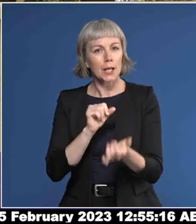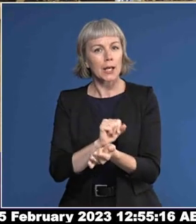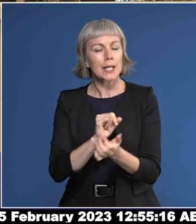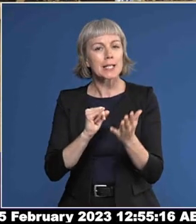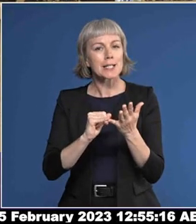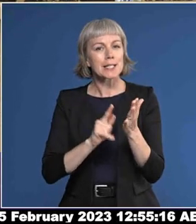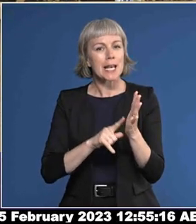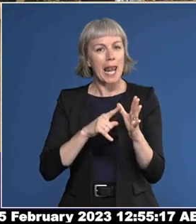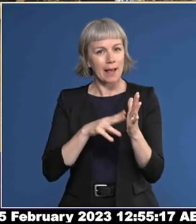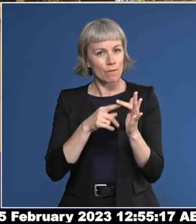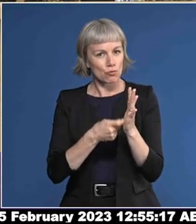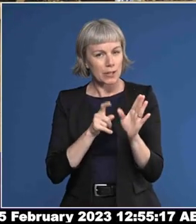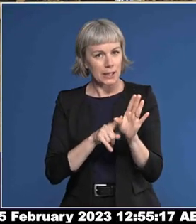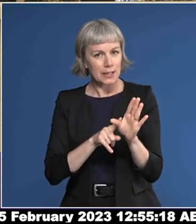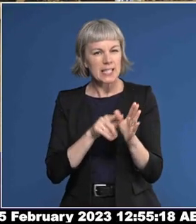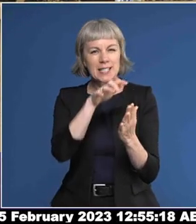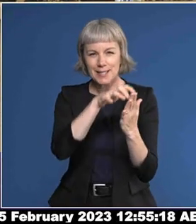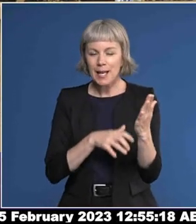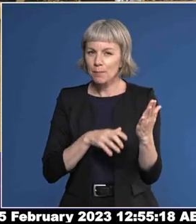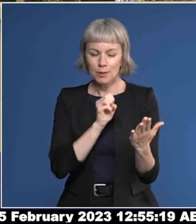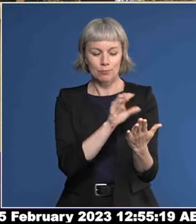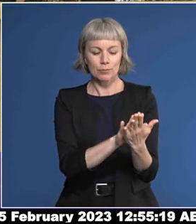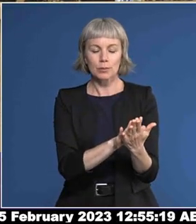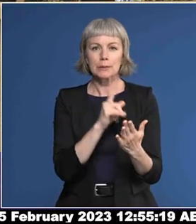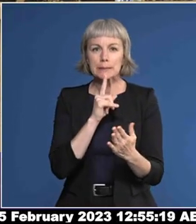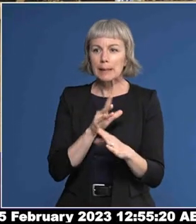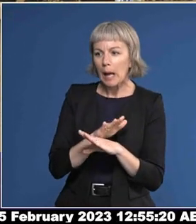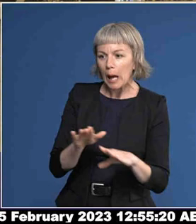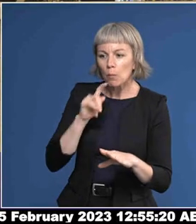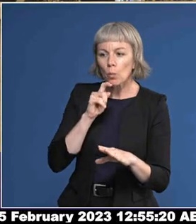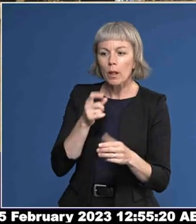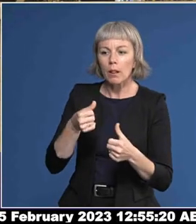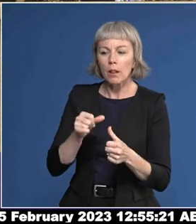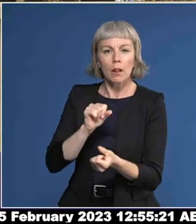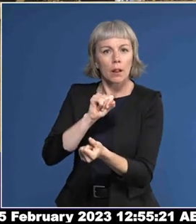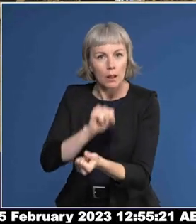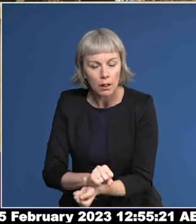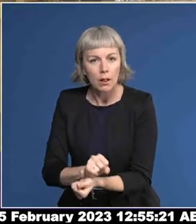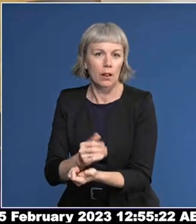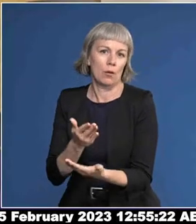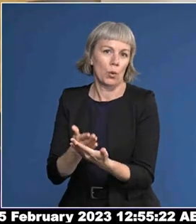To what extent has that exercise had an impact on your organisation in looking at